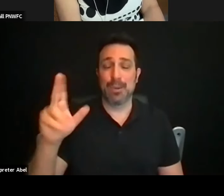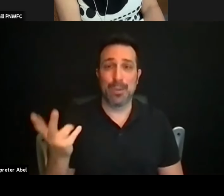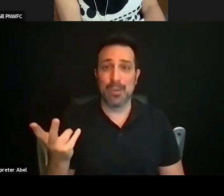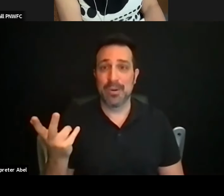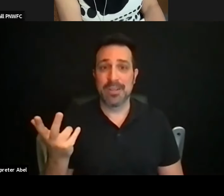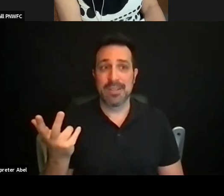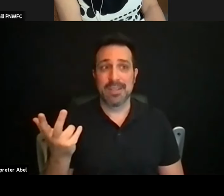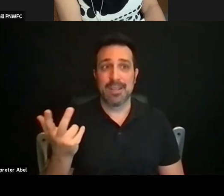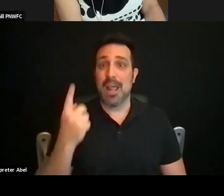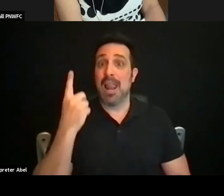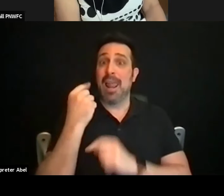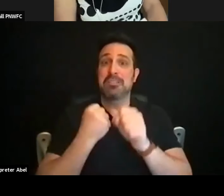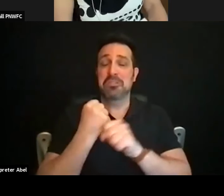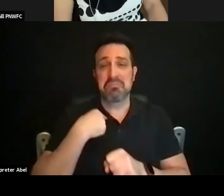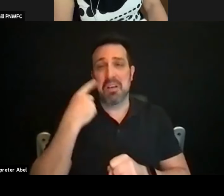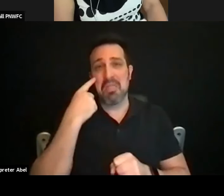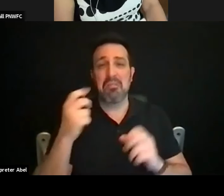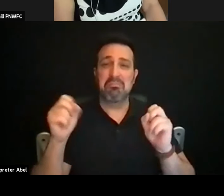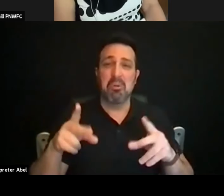ago. >> Just this moment.